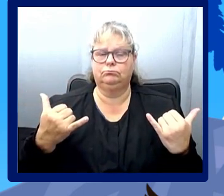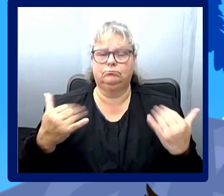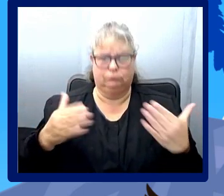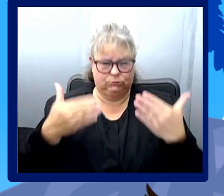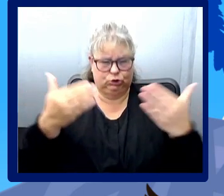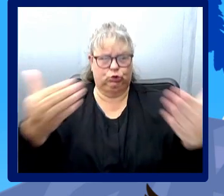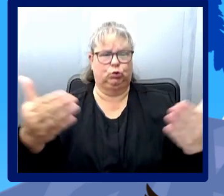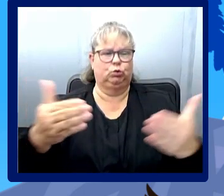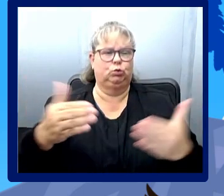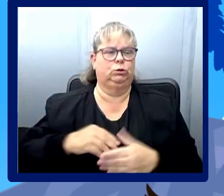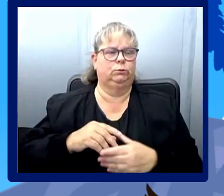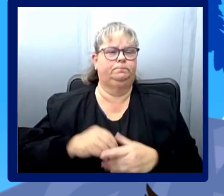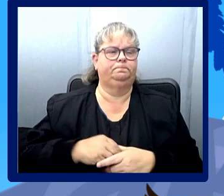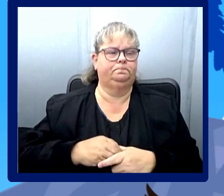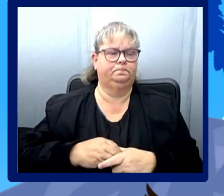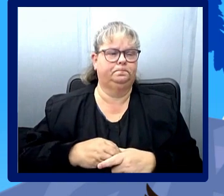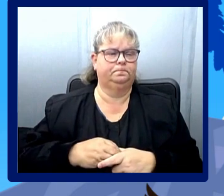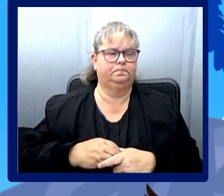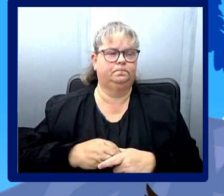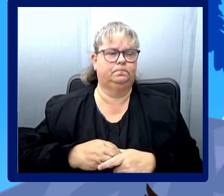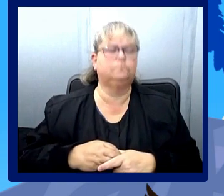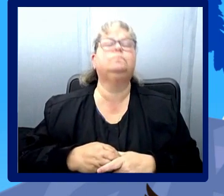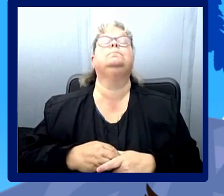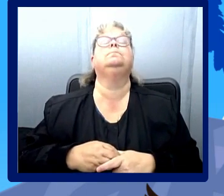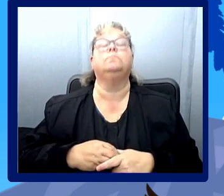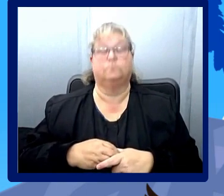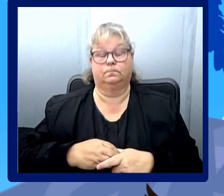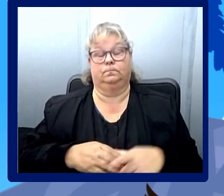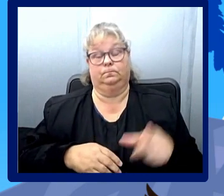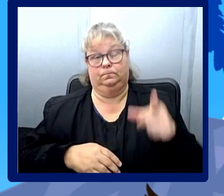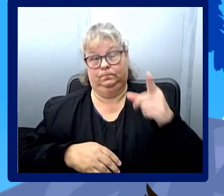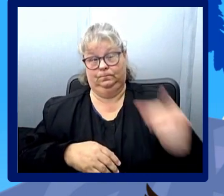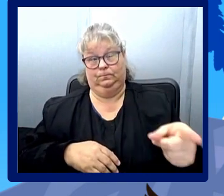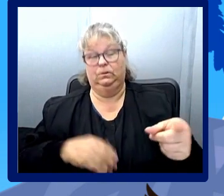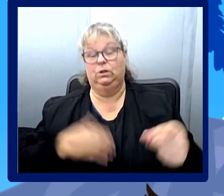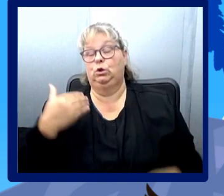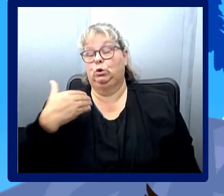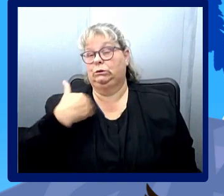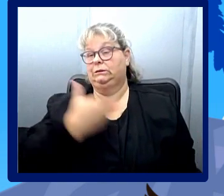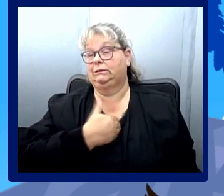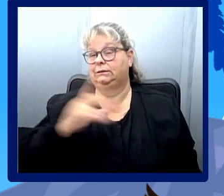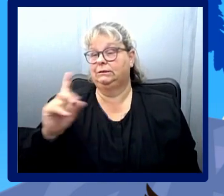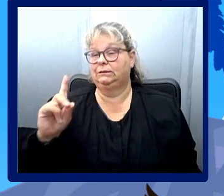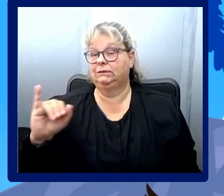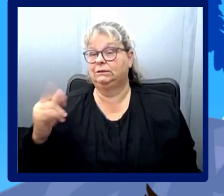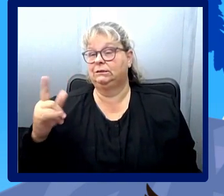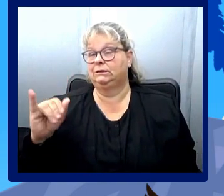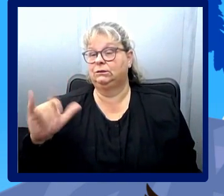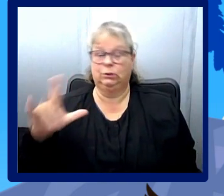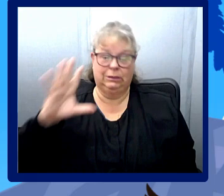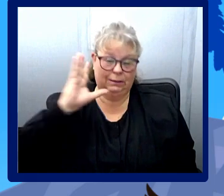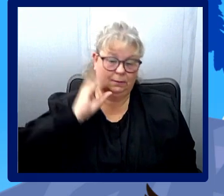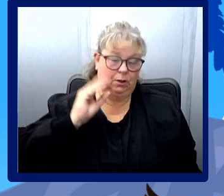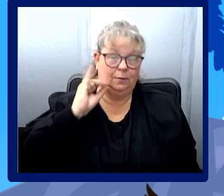in all of its little individual pieces. I had to upload graphics and things like that right here in the workspace.